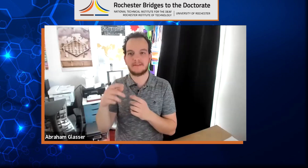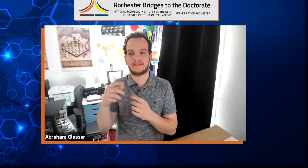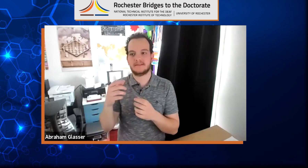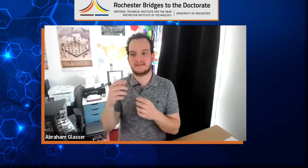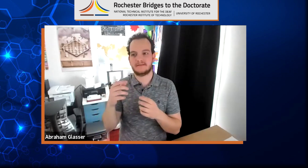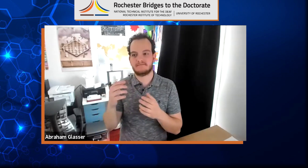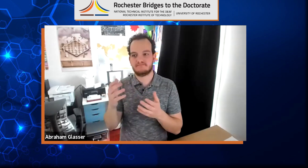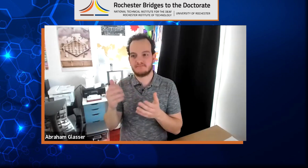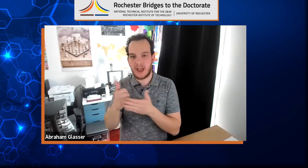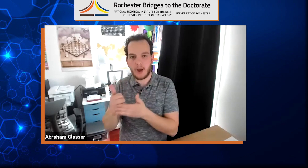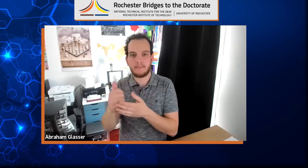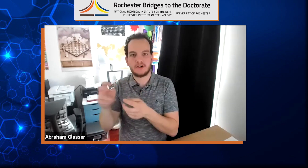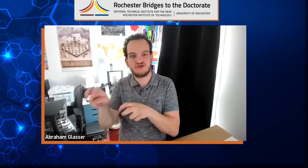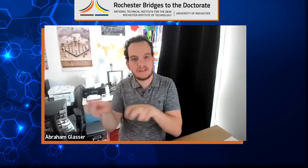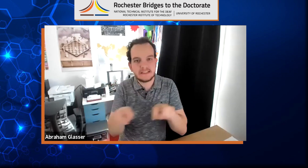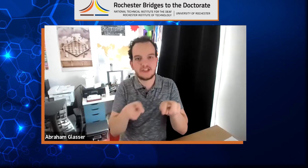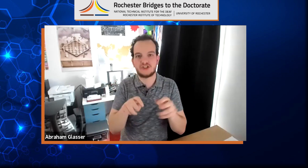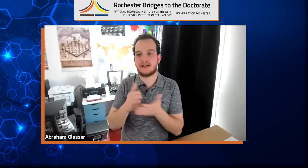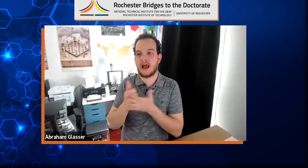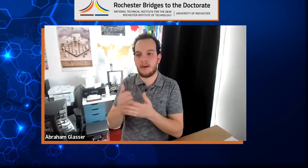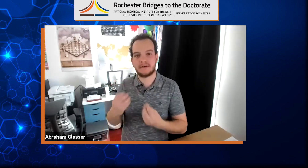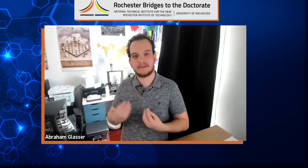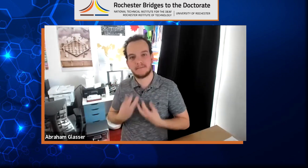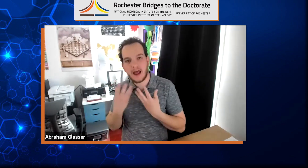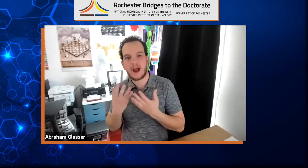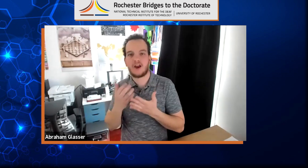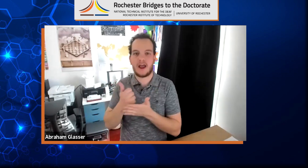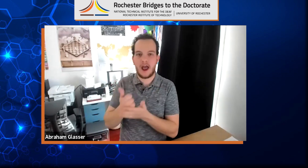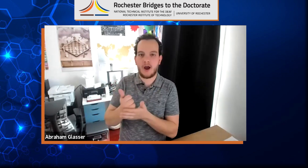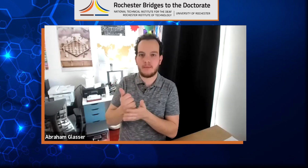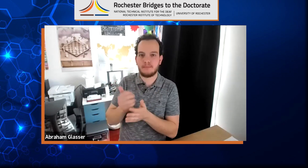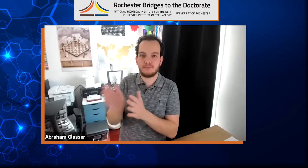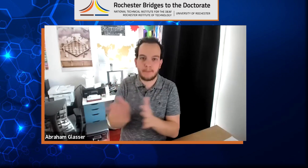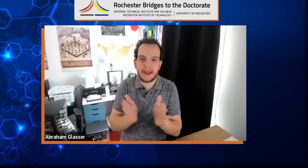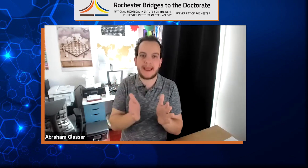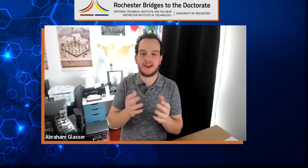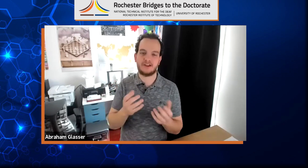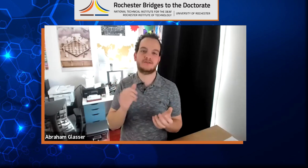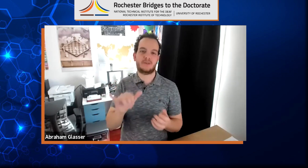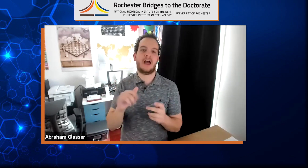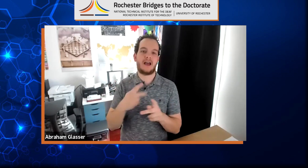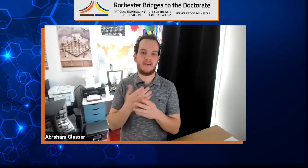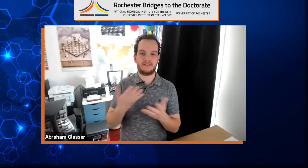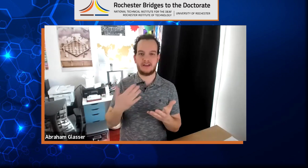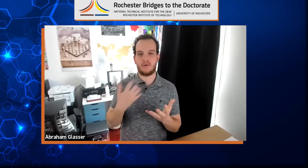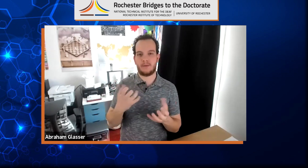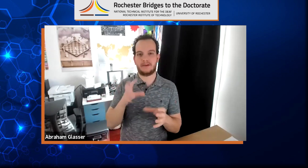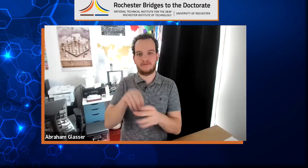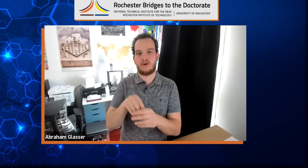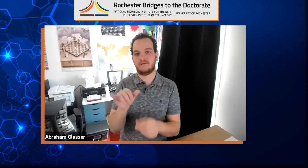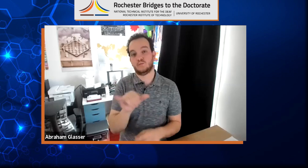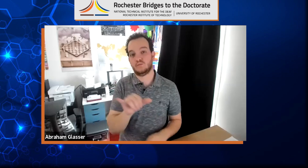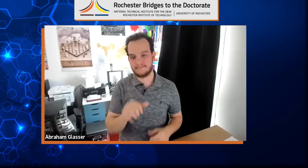that help students transition into higher graduate education and help students, you know, stay motivated and inspired.